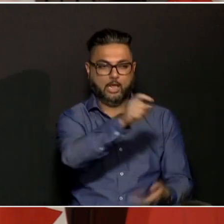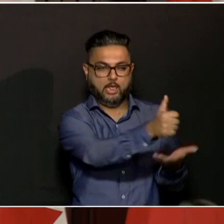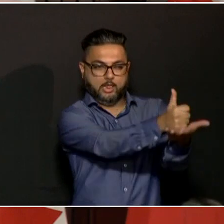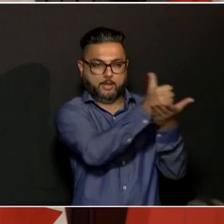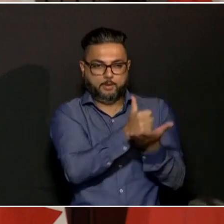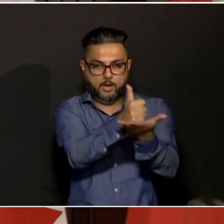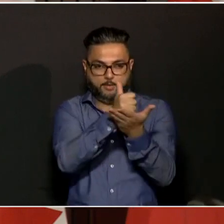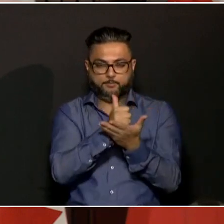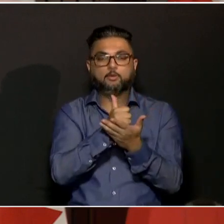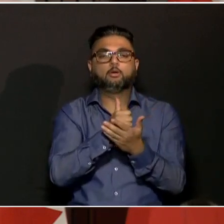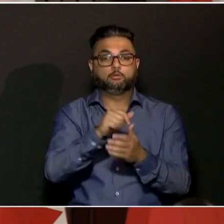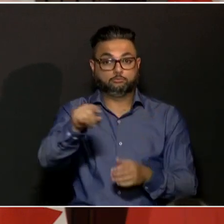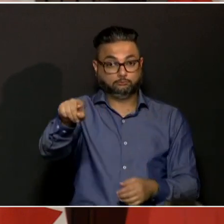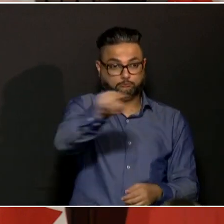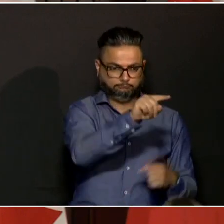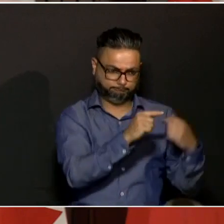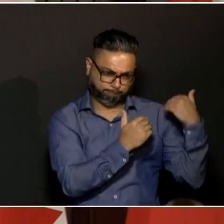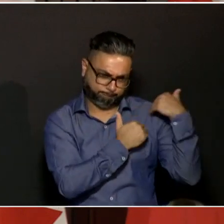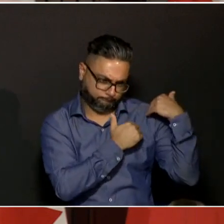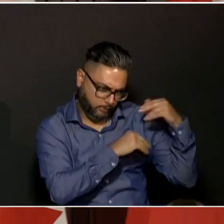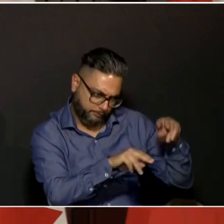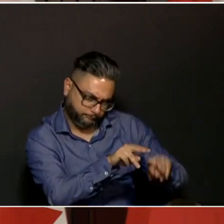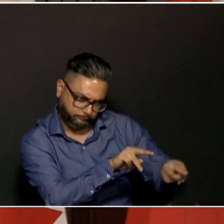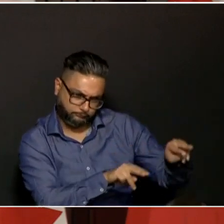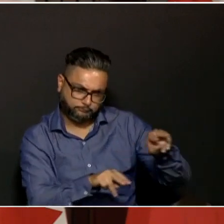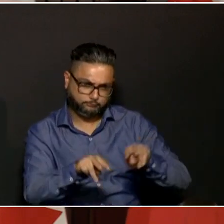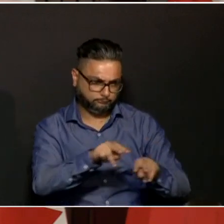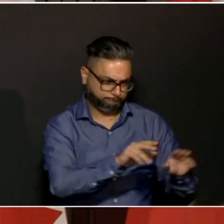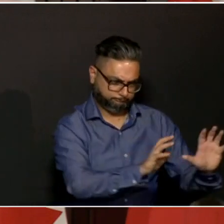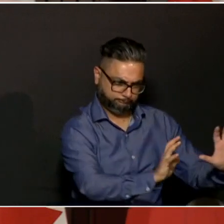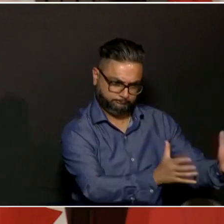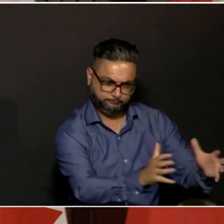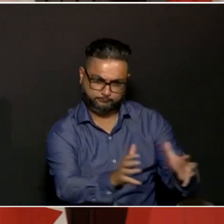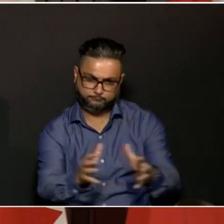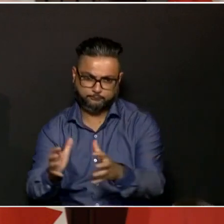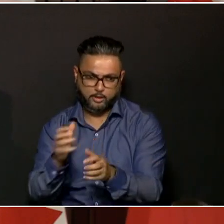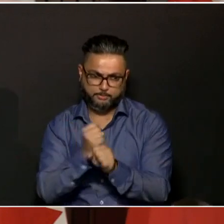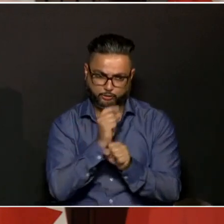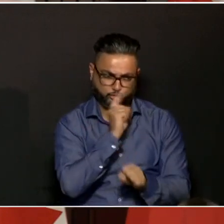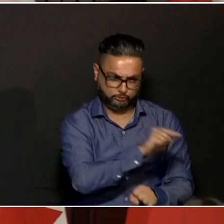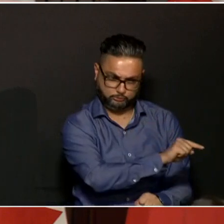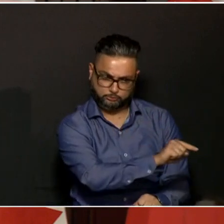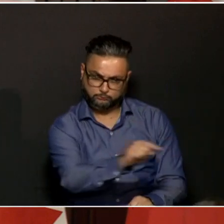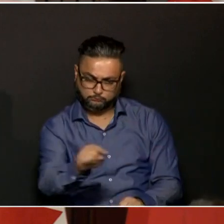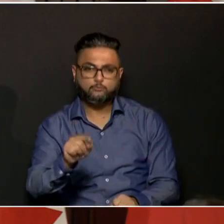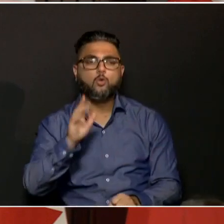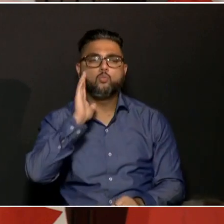have been hired to be part of our schools, to have a family of schools that they are